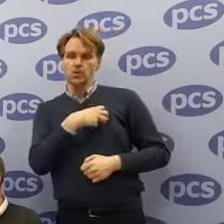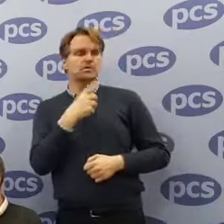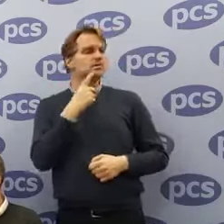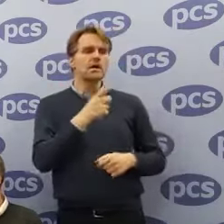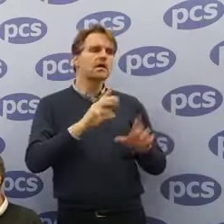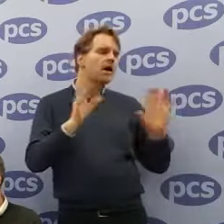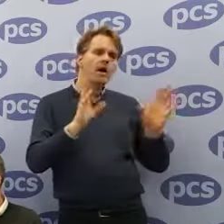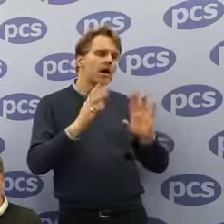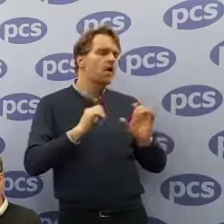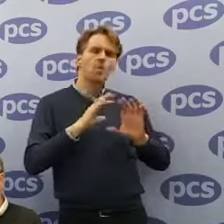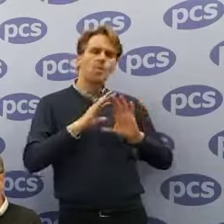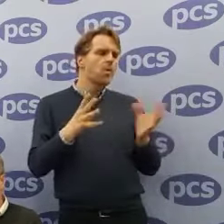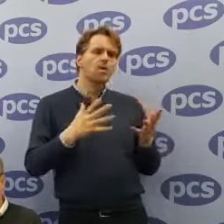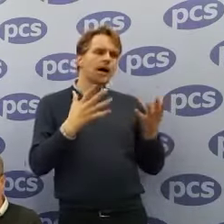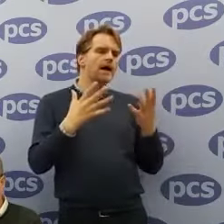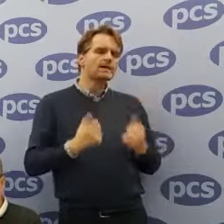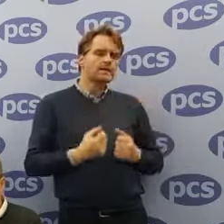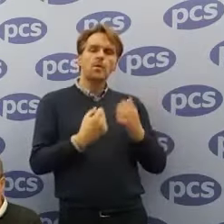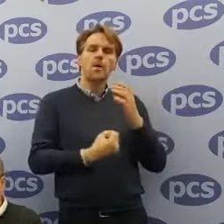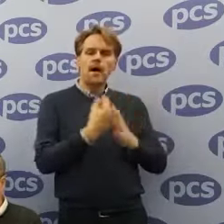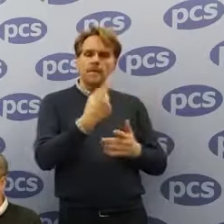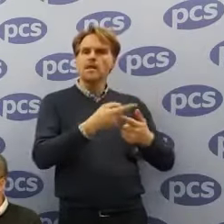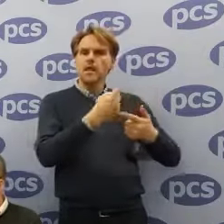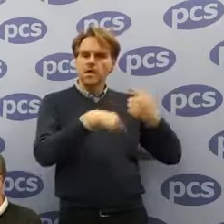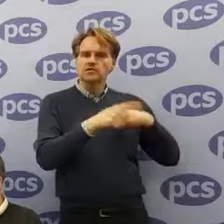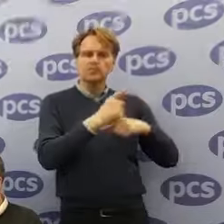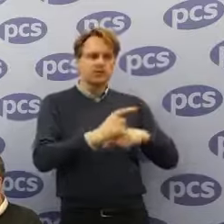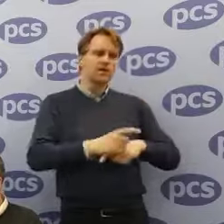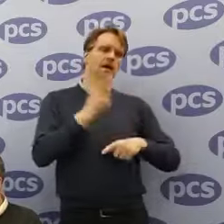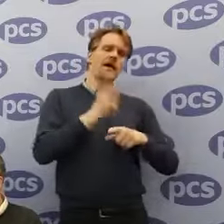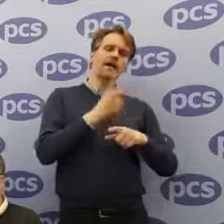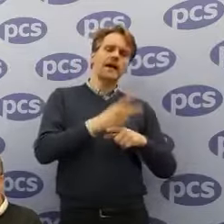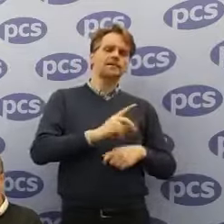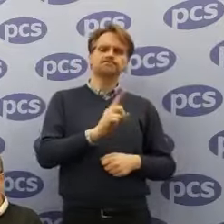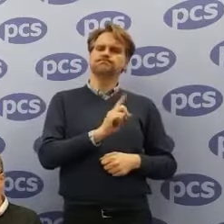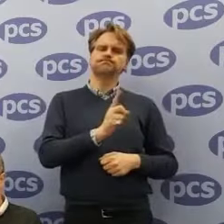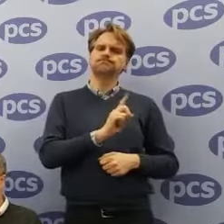through last year and let me just remind people that uniquely our members were